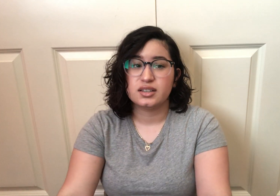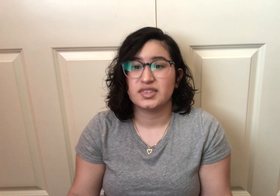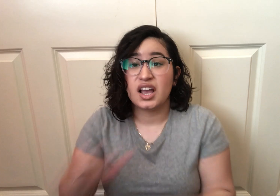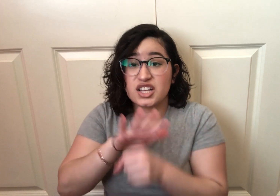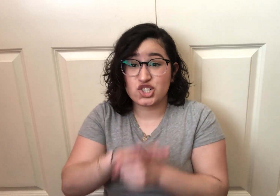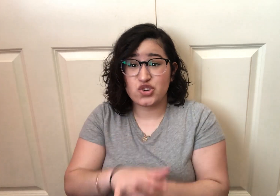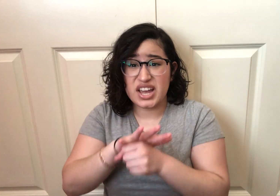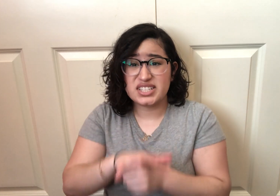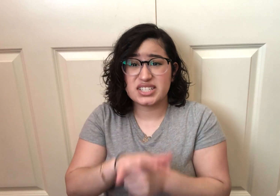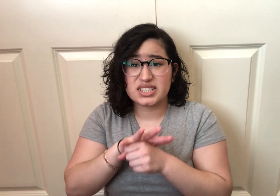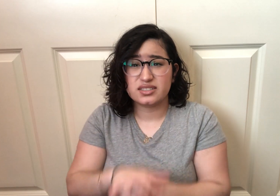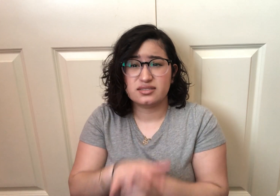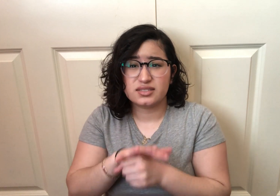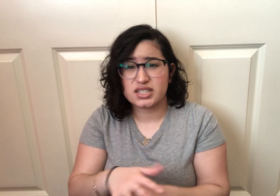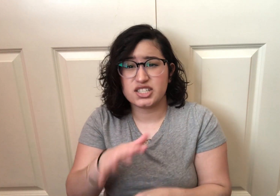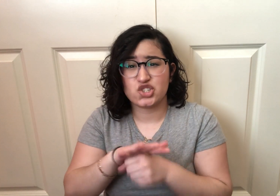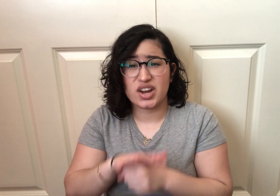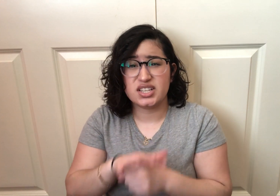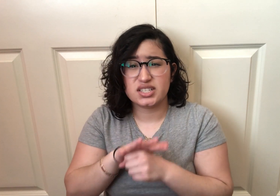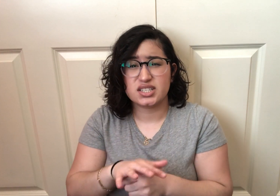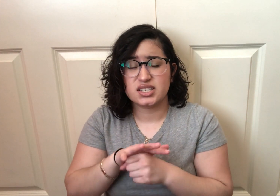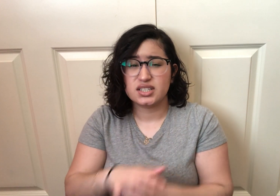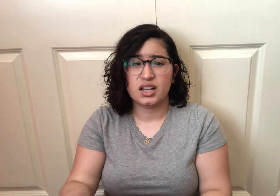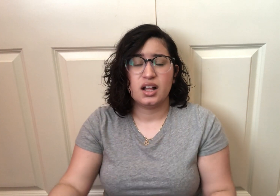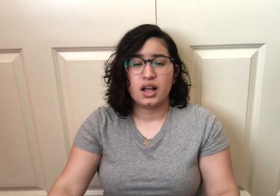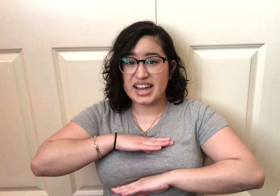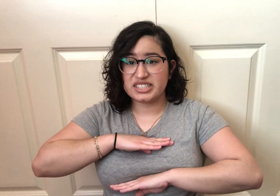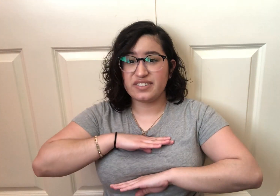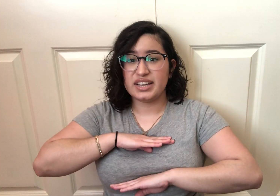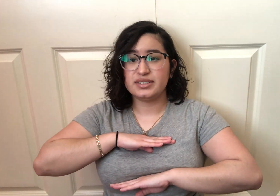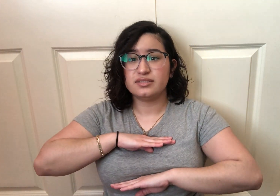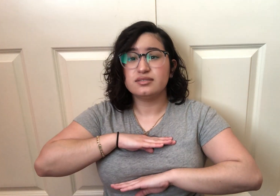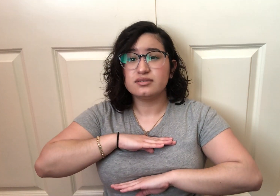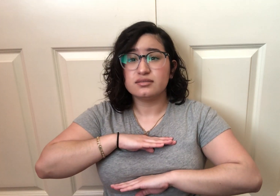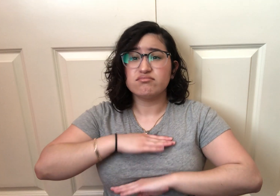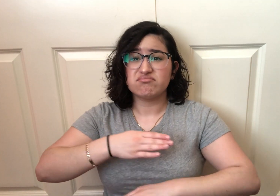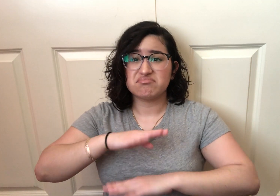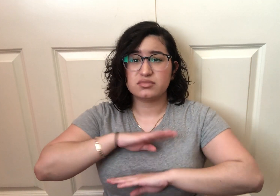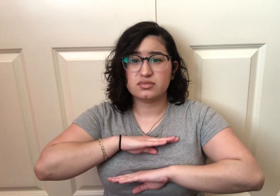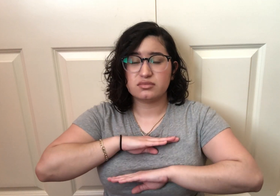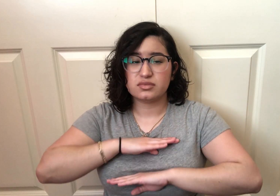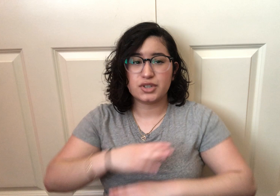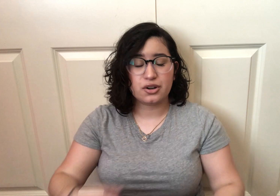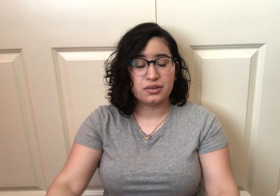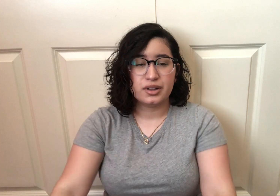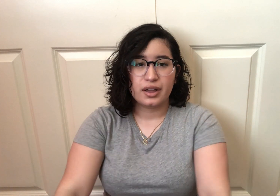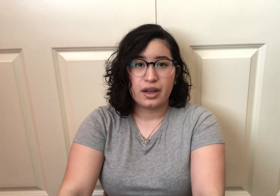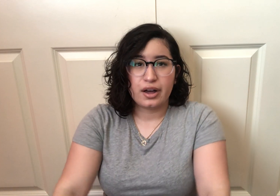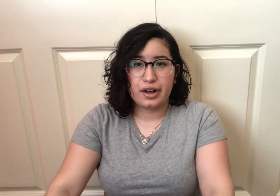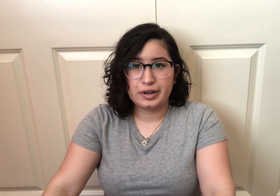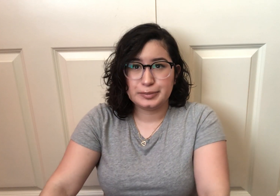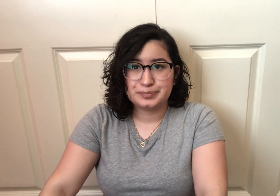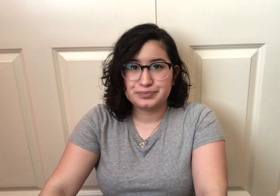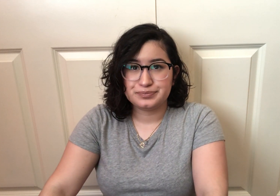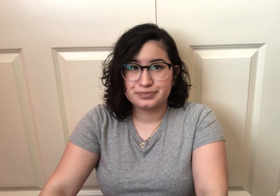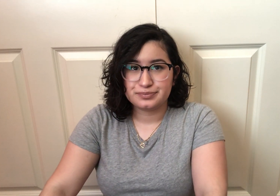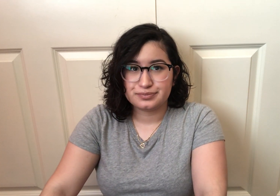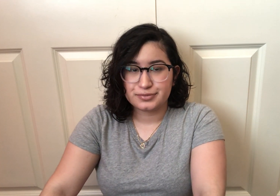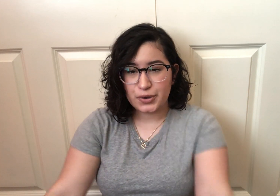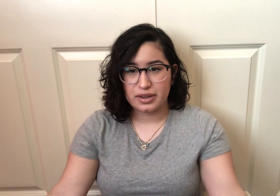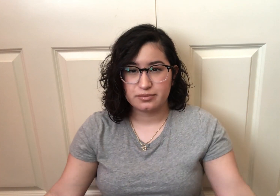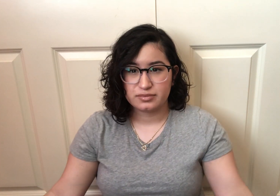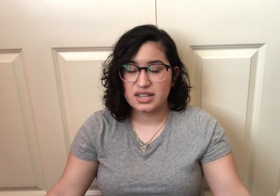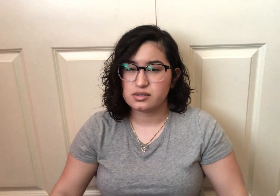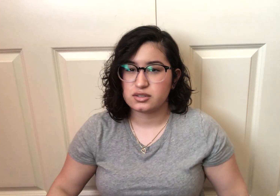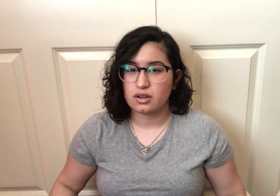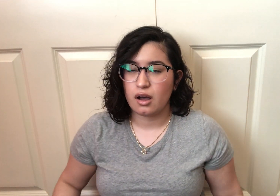"Stressed," this is "stress." "Satisfied." Alright, that's all I